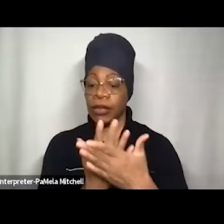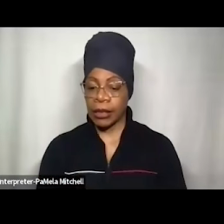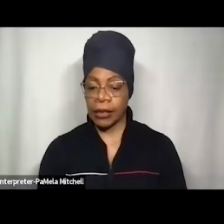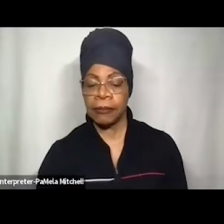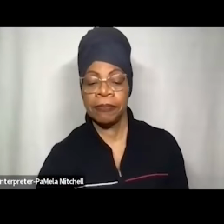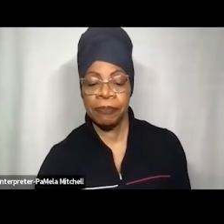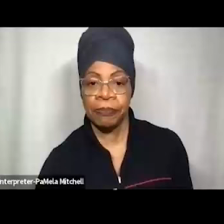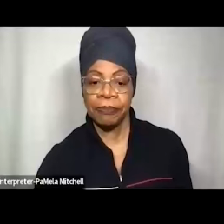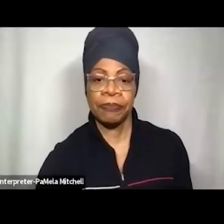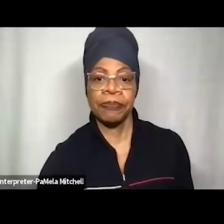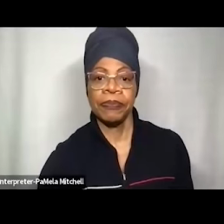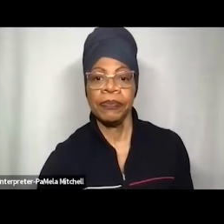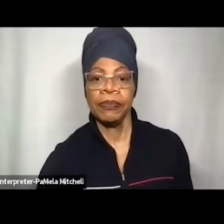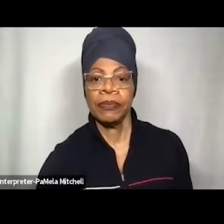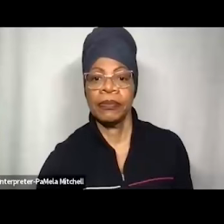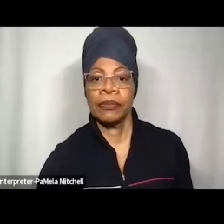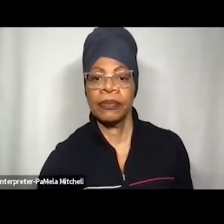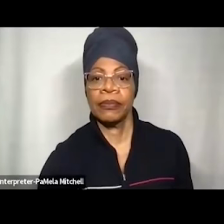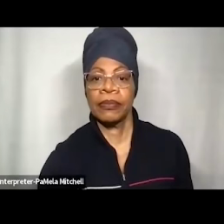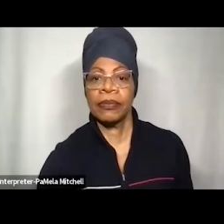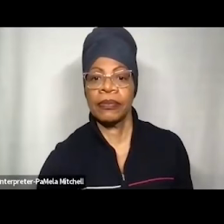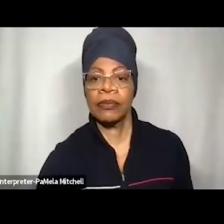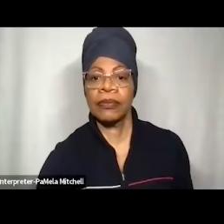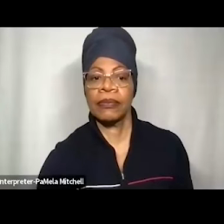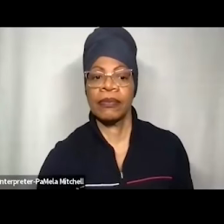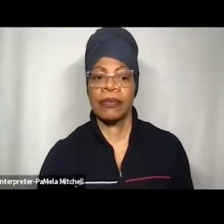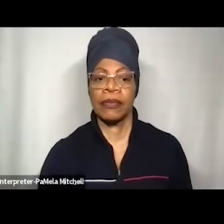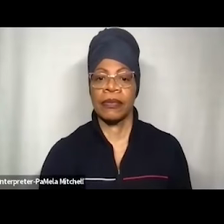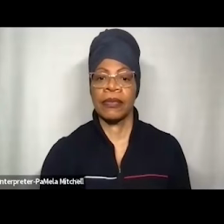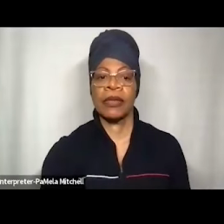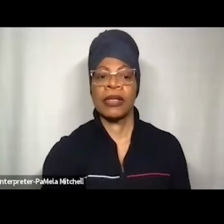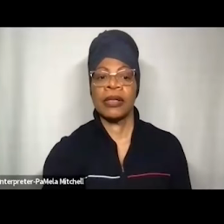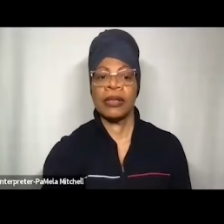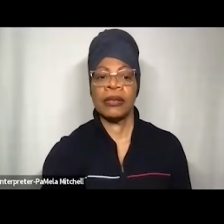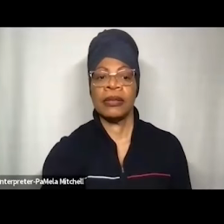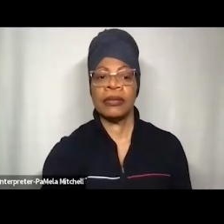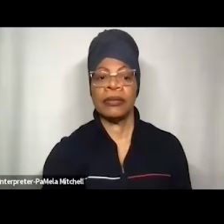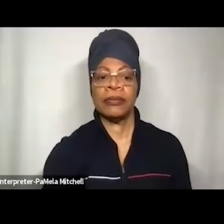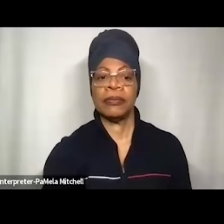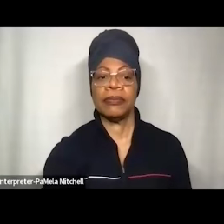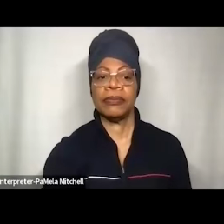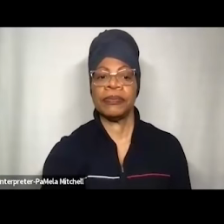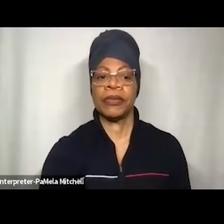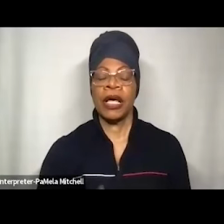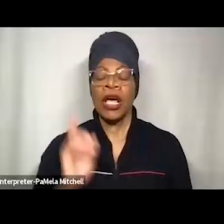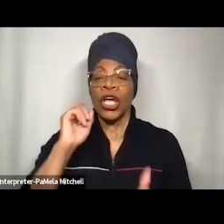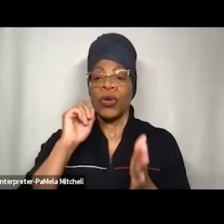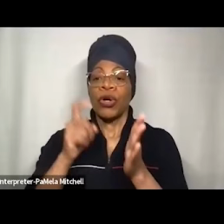One thing to notice here is that as you might guess, this is somewhat intuitive, for people who have more severe substance use disorders,